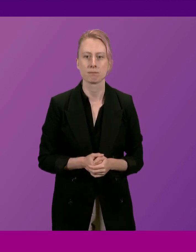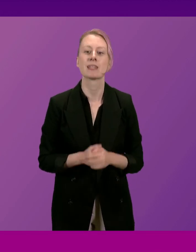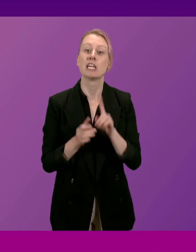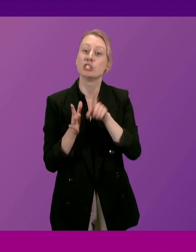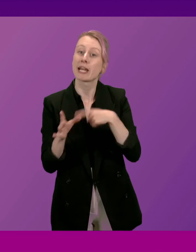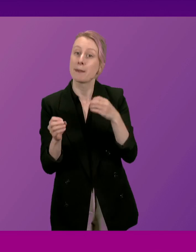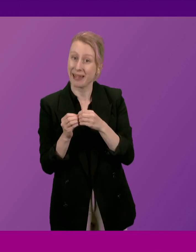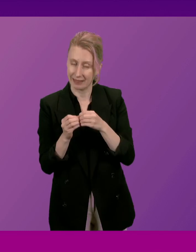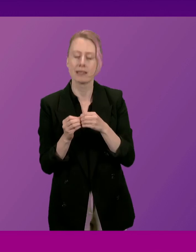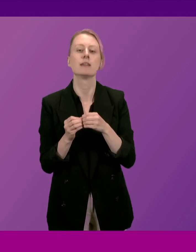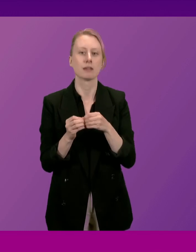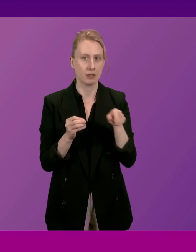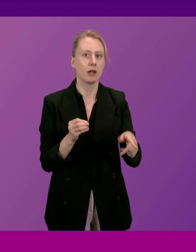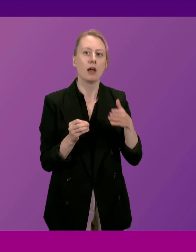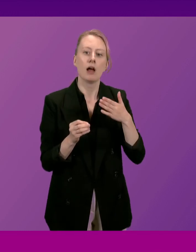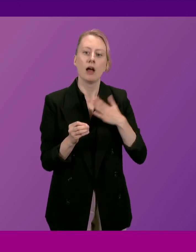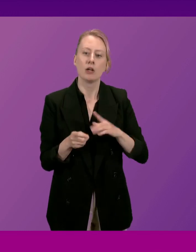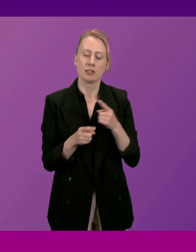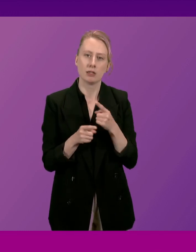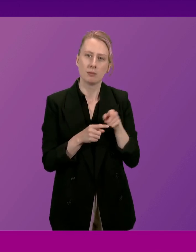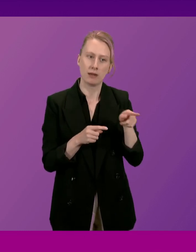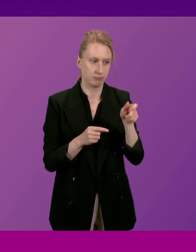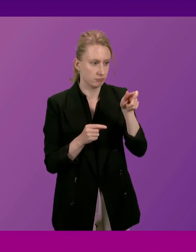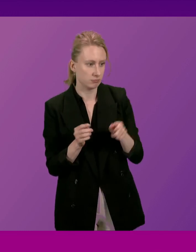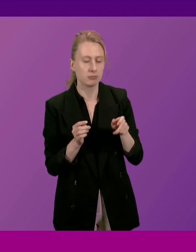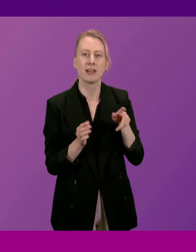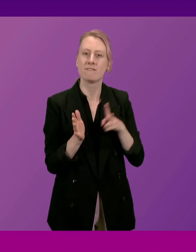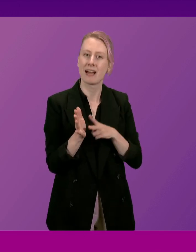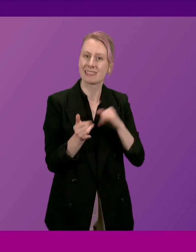I want to raise the tragic case of Isla Sneddon, who died at the age of 17 after